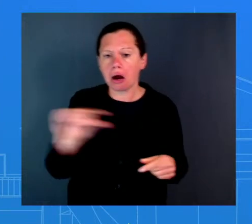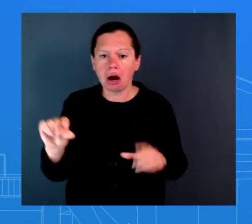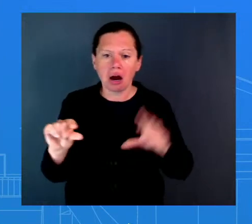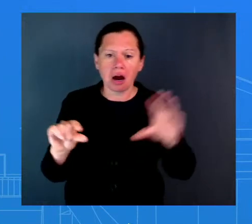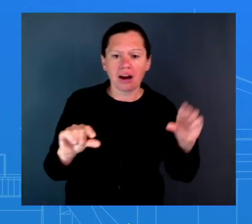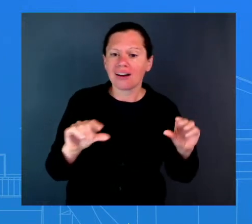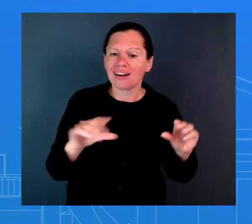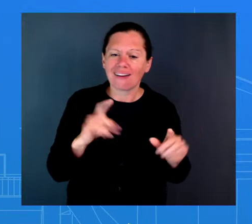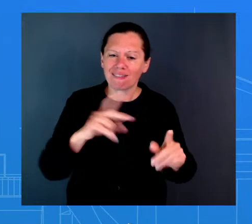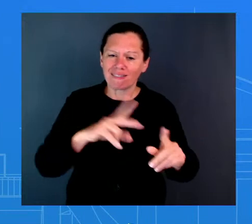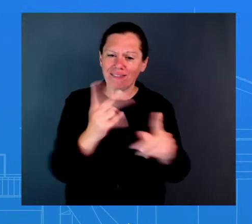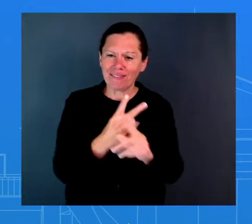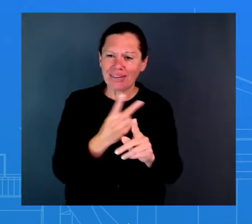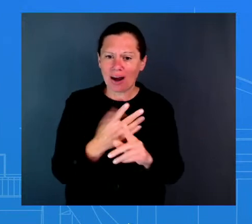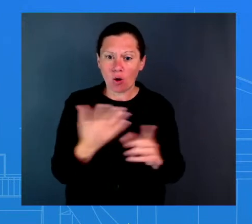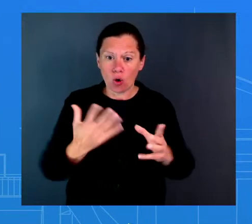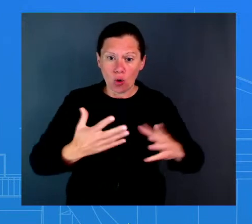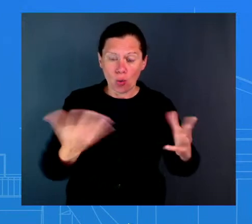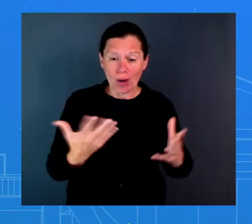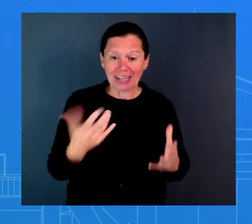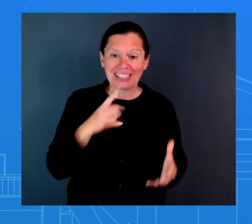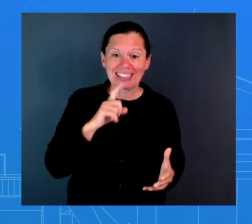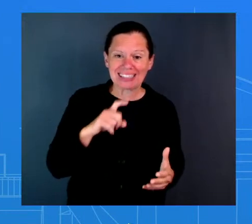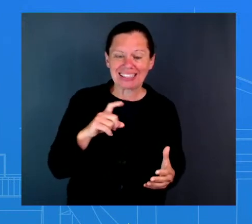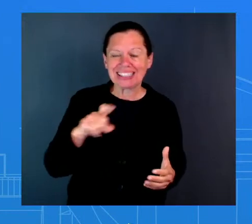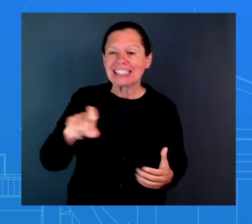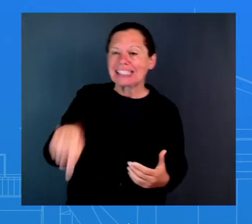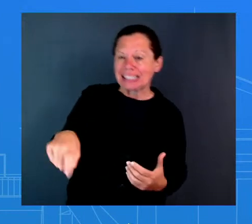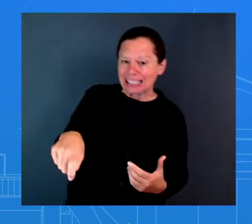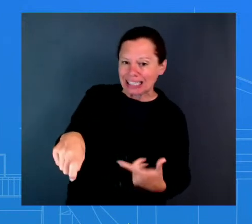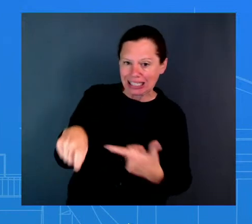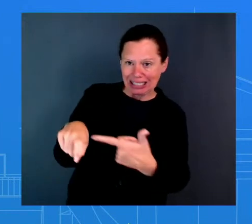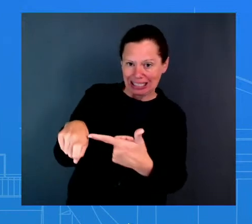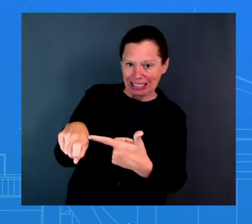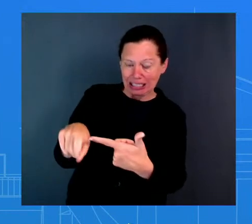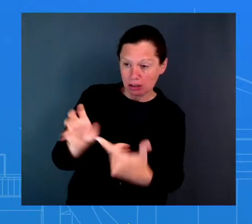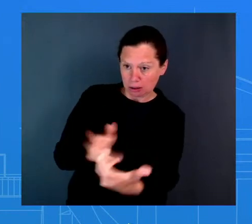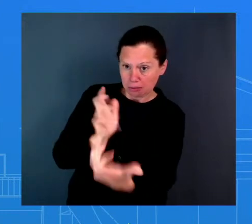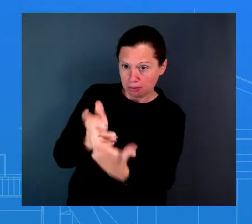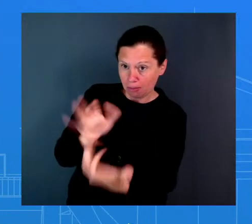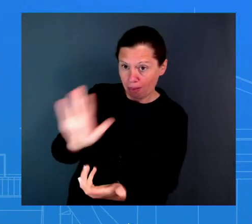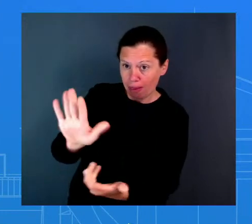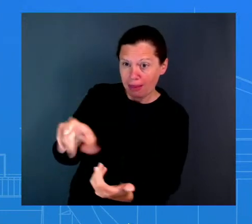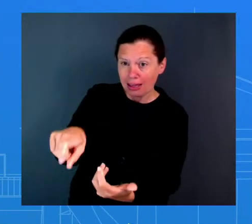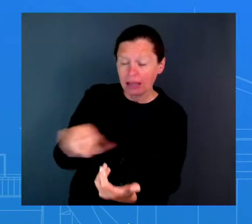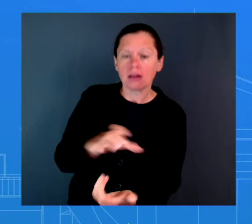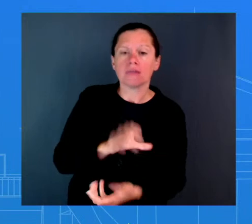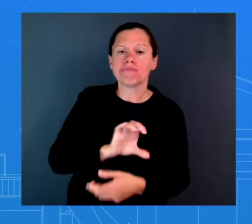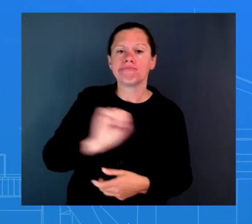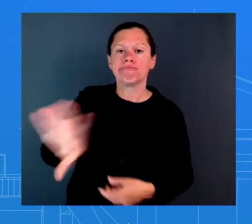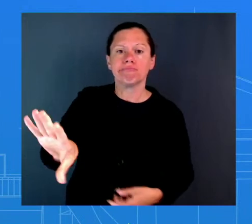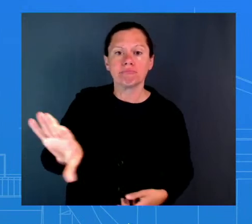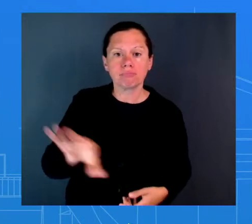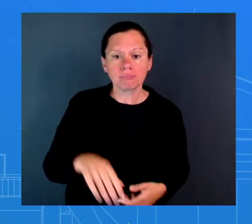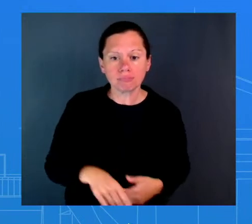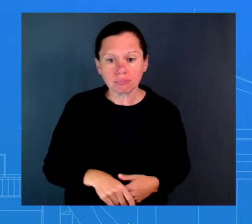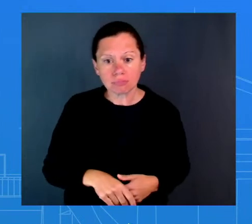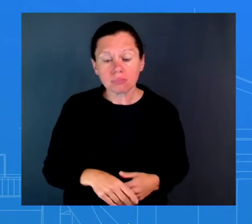for all of the major contingencies we might face. We do not think right now that the notion of one-for-one trade-offs in any context